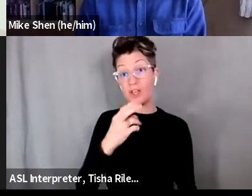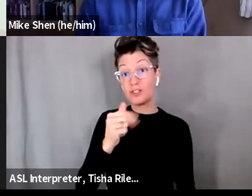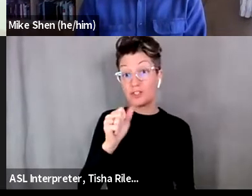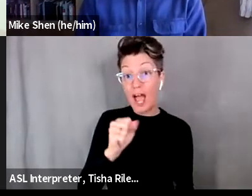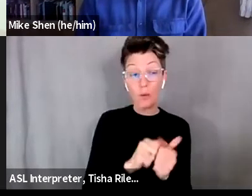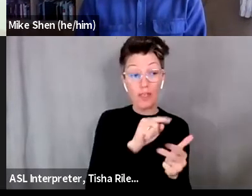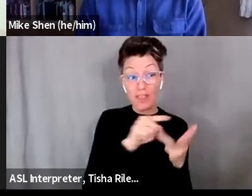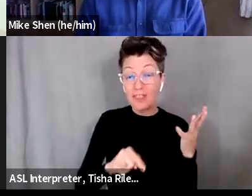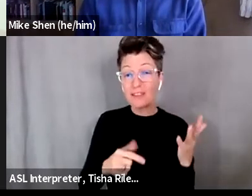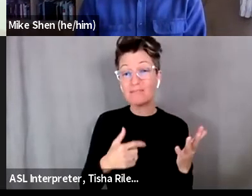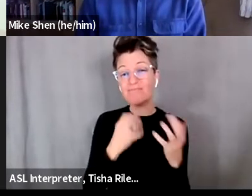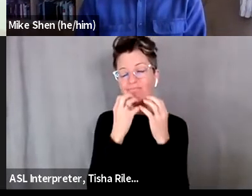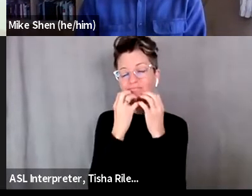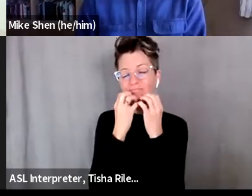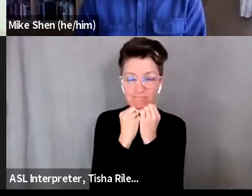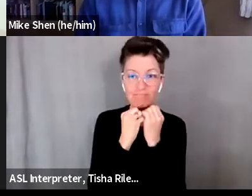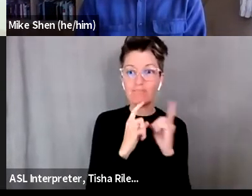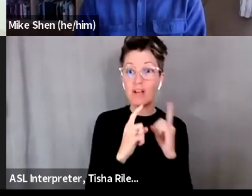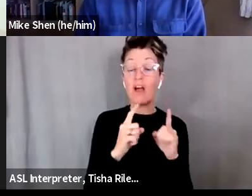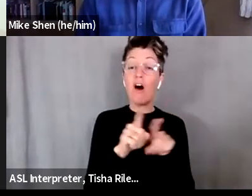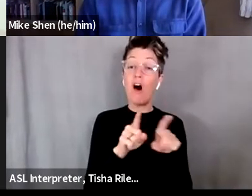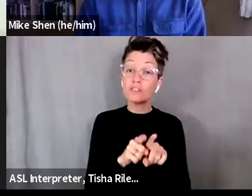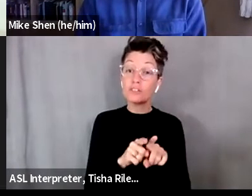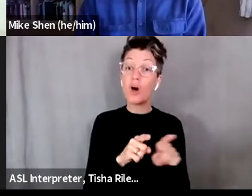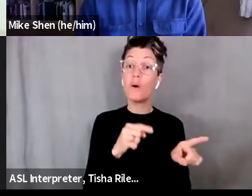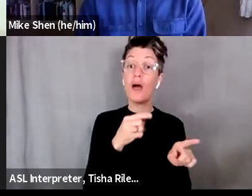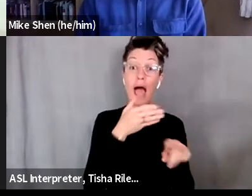and they started soon after she died. You know, we kind of jumped right in, and,